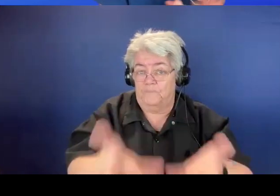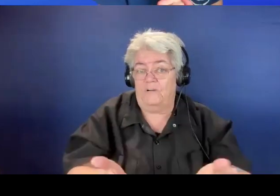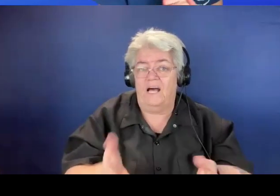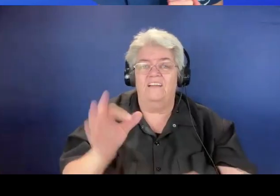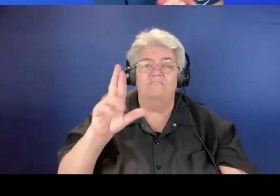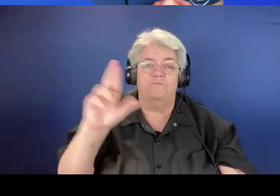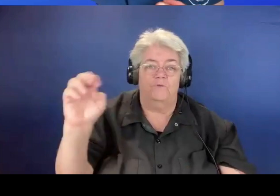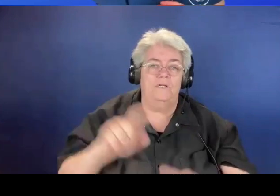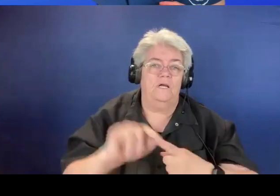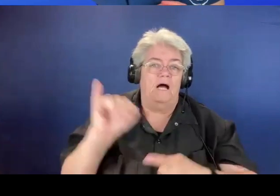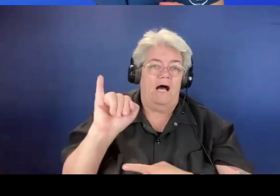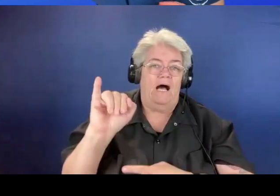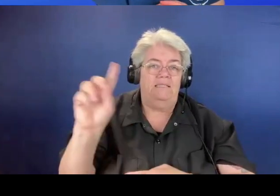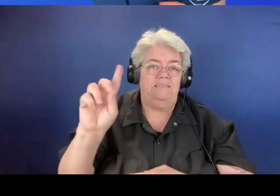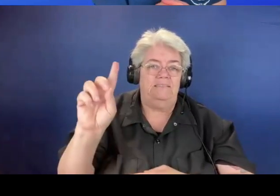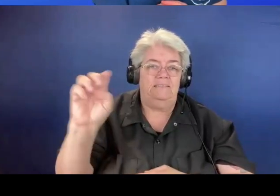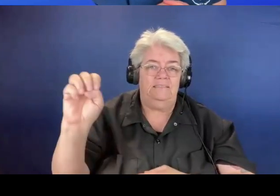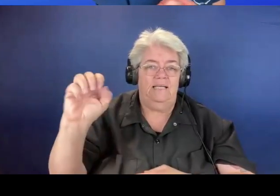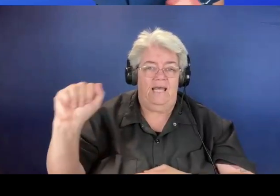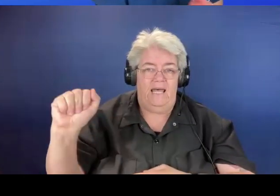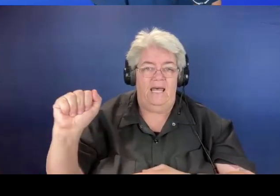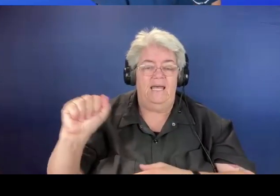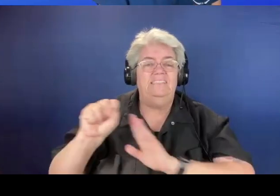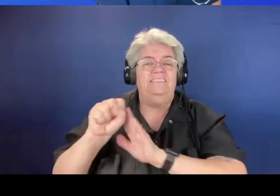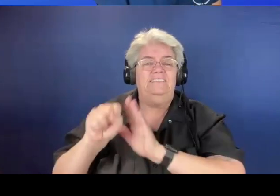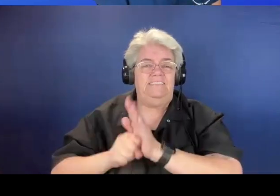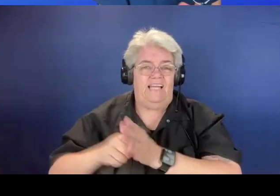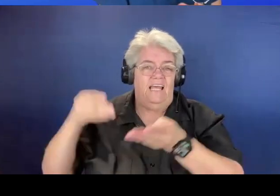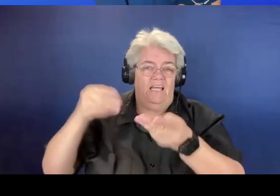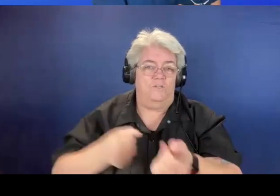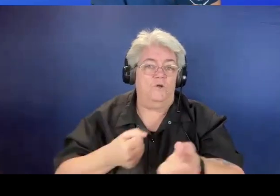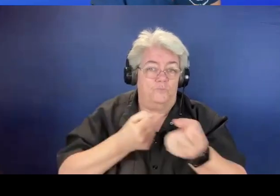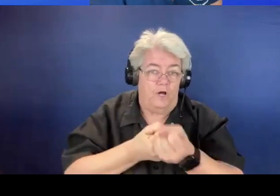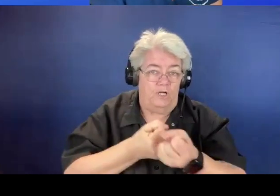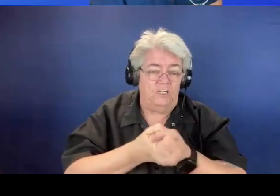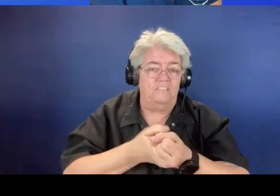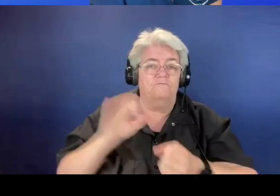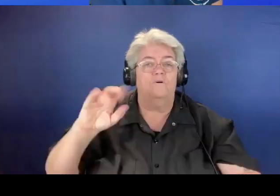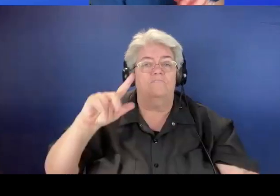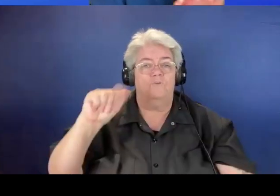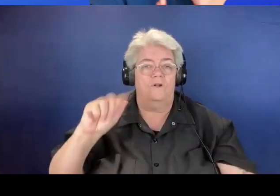IDEA-Funded State Project through the Department of Education, Florida Department of Education.